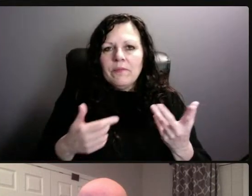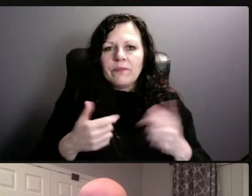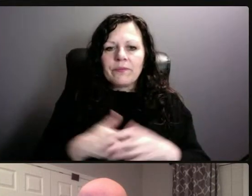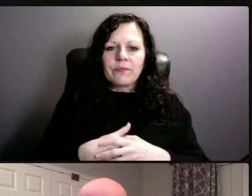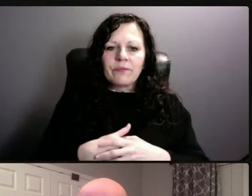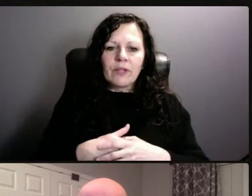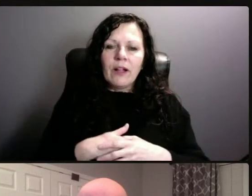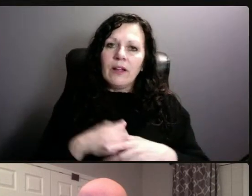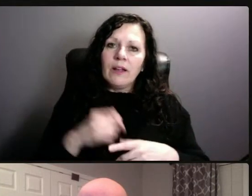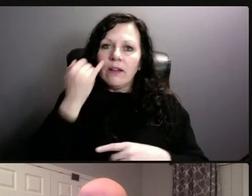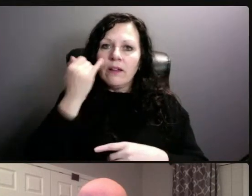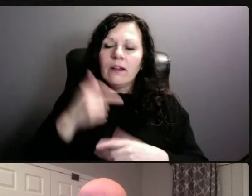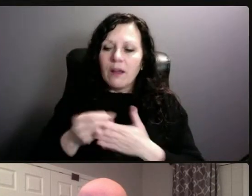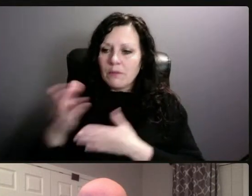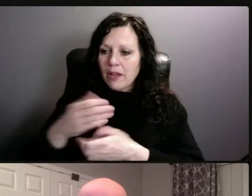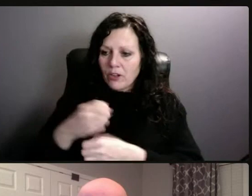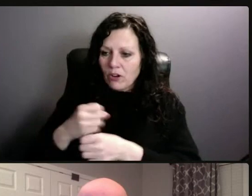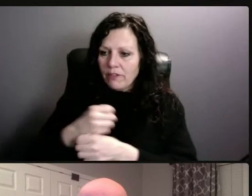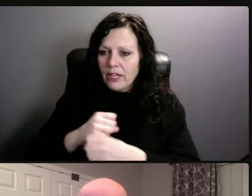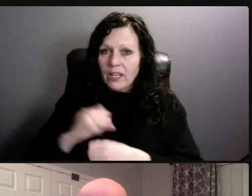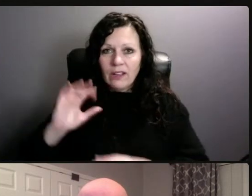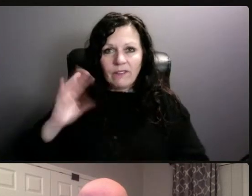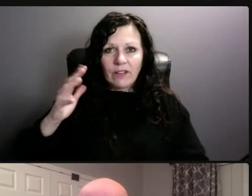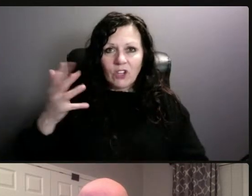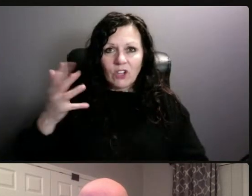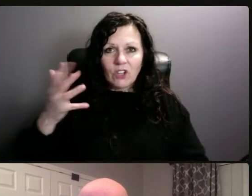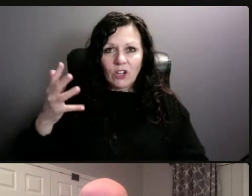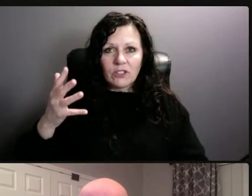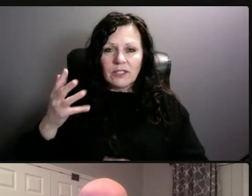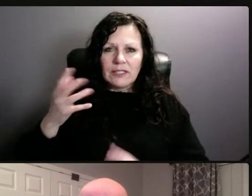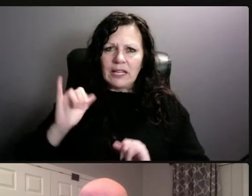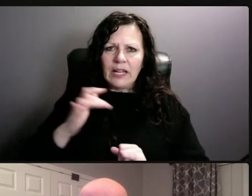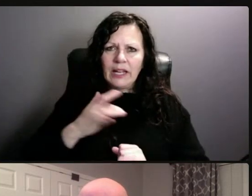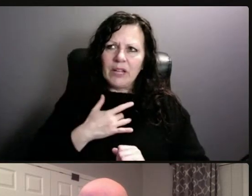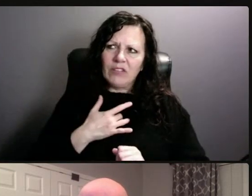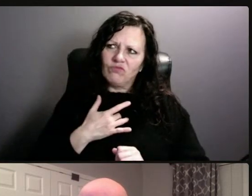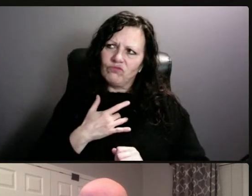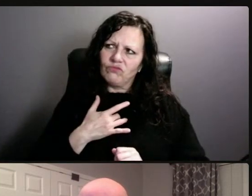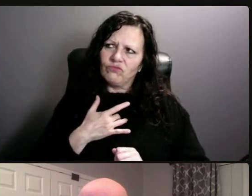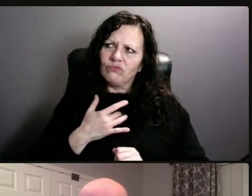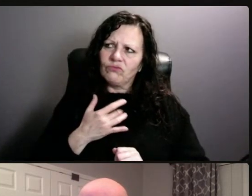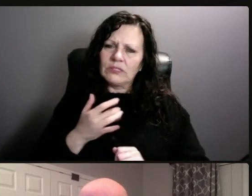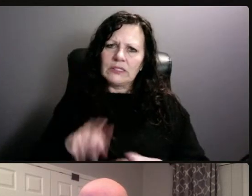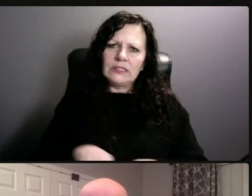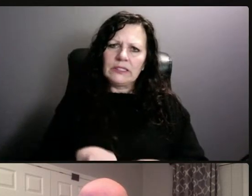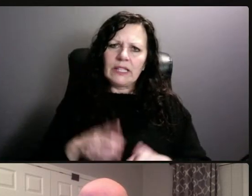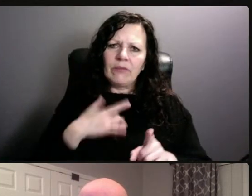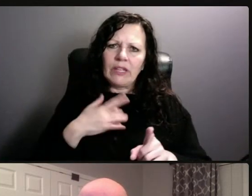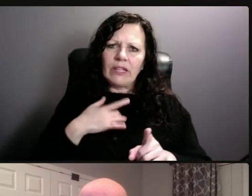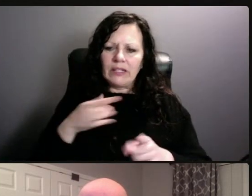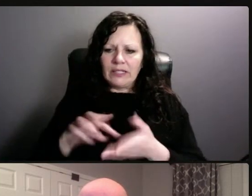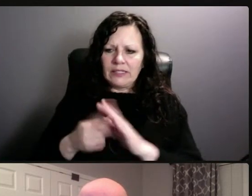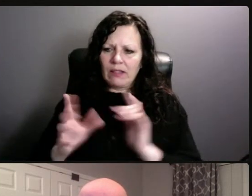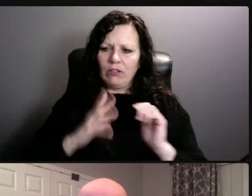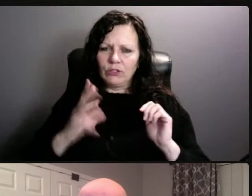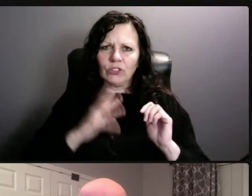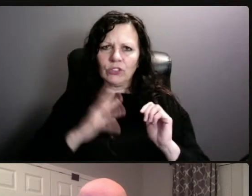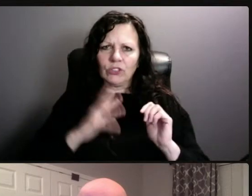BUT THERE'S EARLY FAMILIES TODAY THAT CAN'T OR THAT. I REMEMBER THE DAY. I MEAN SOMEBODY WENT TO BUY ONE